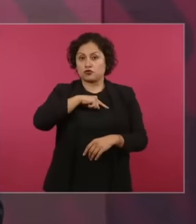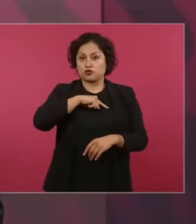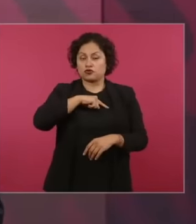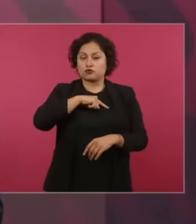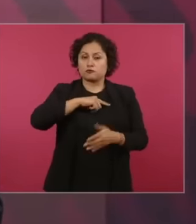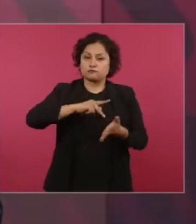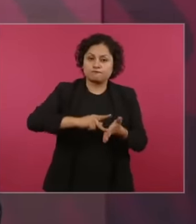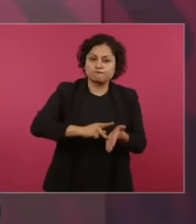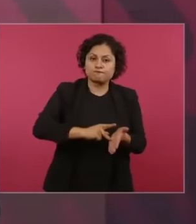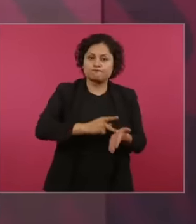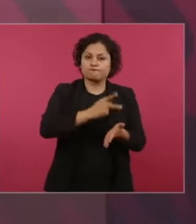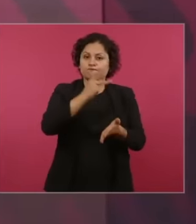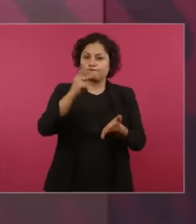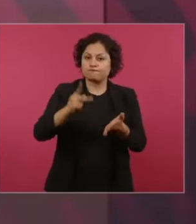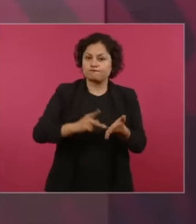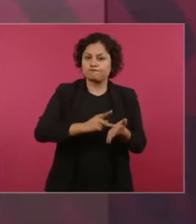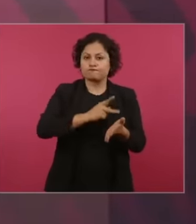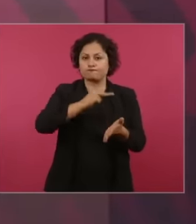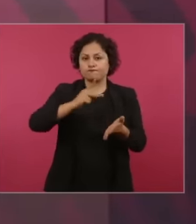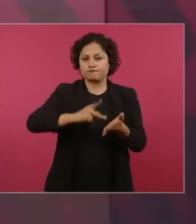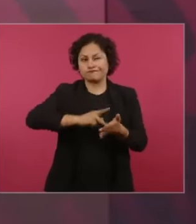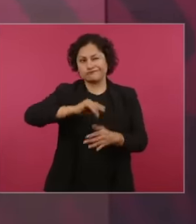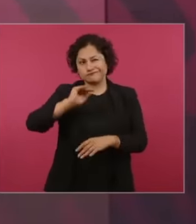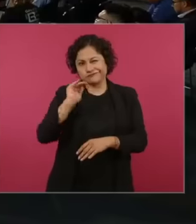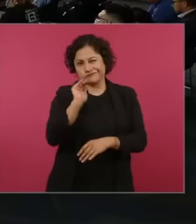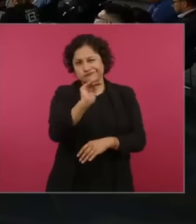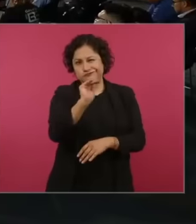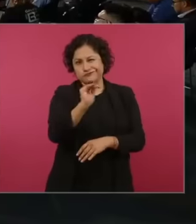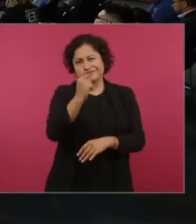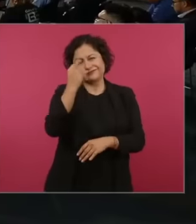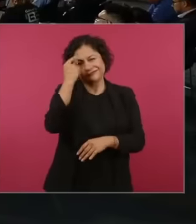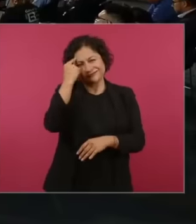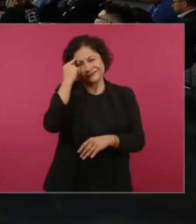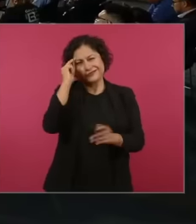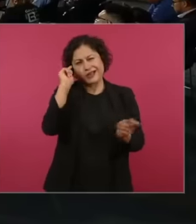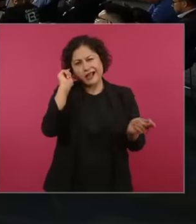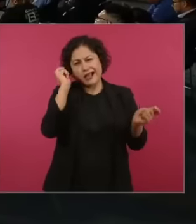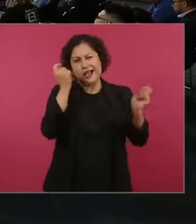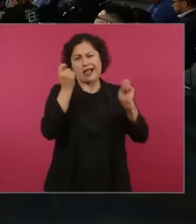change their foreign policy